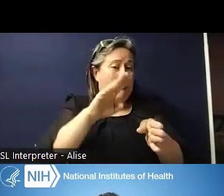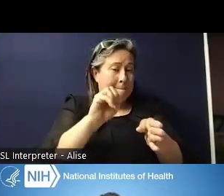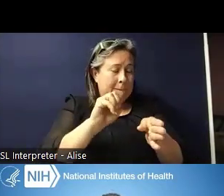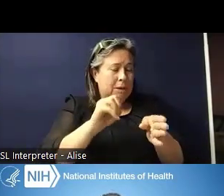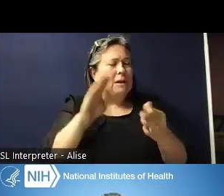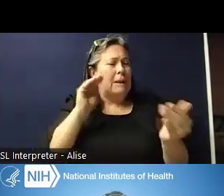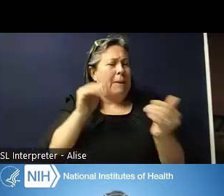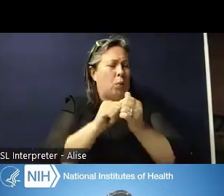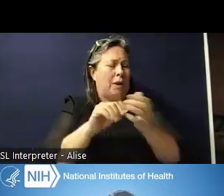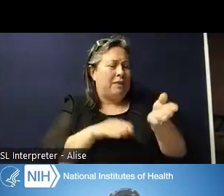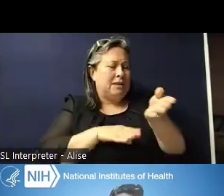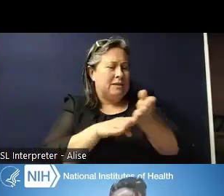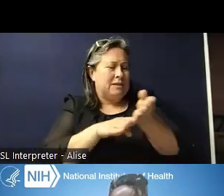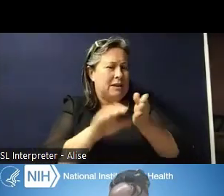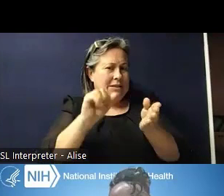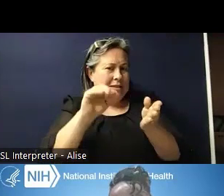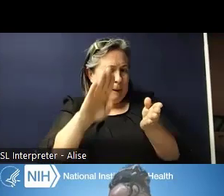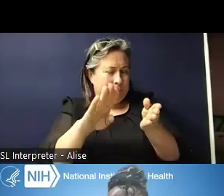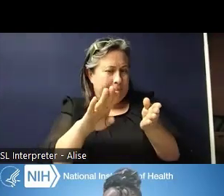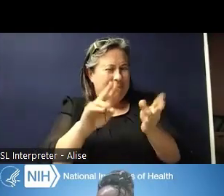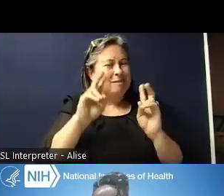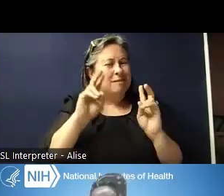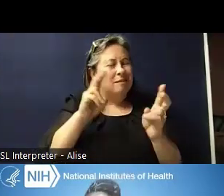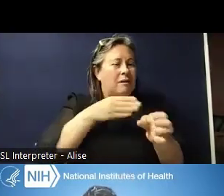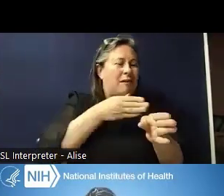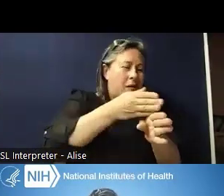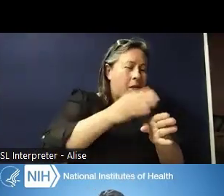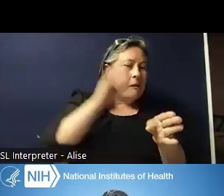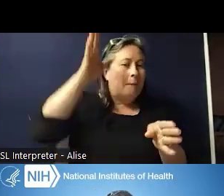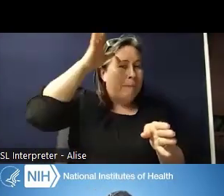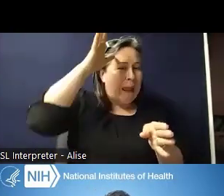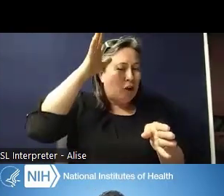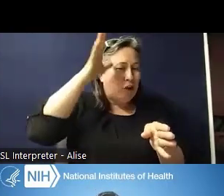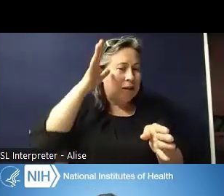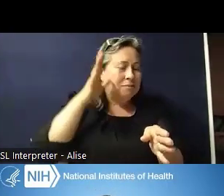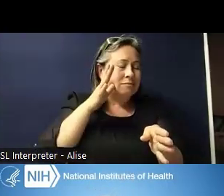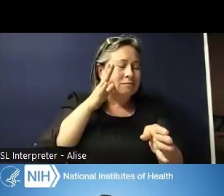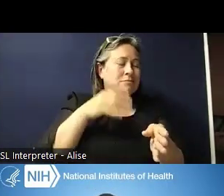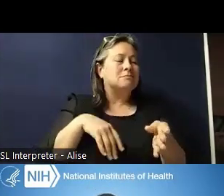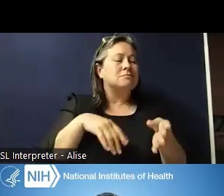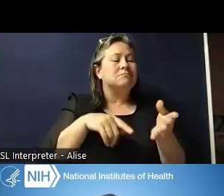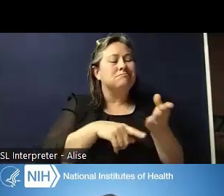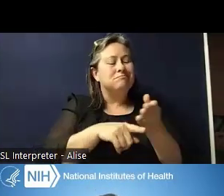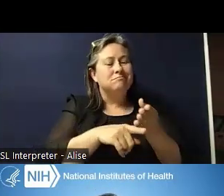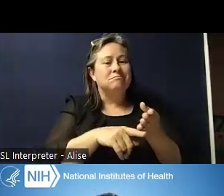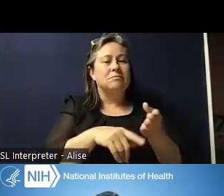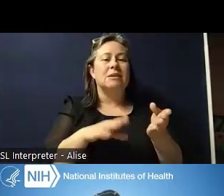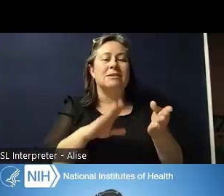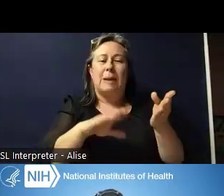the parent entity versus the sub recipient entity. And one of the things that I think we all know